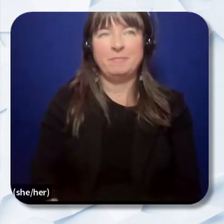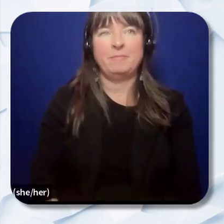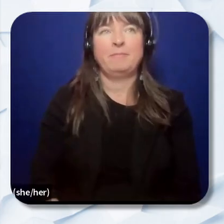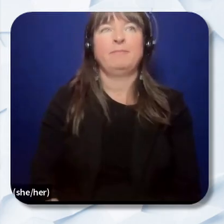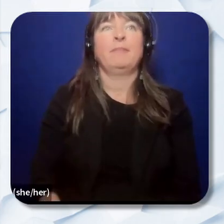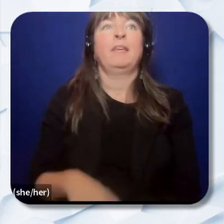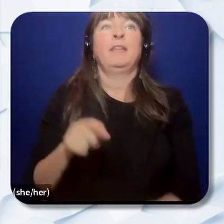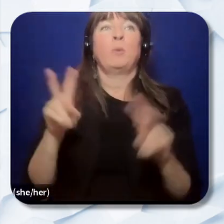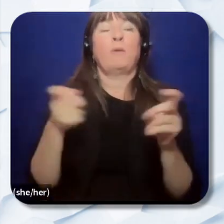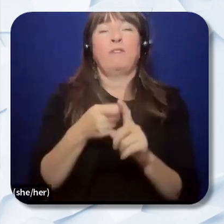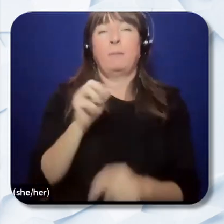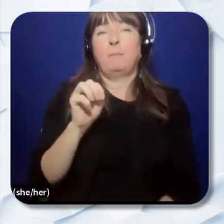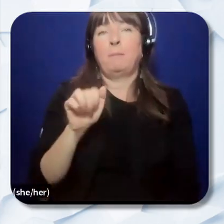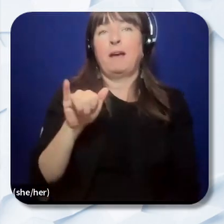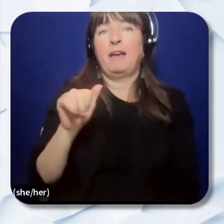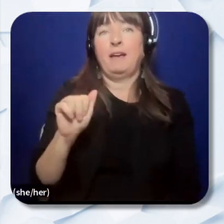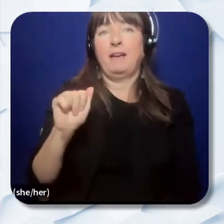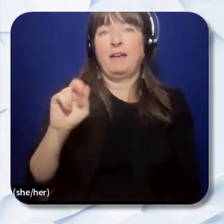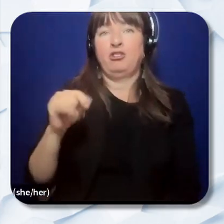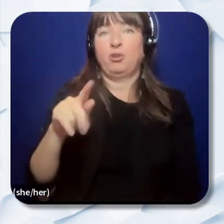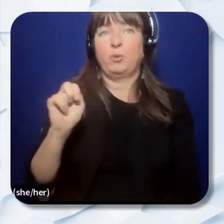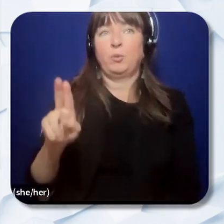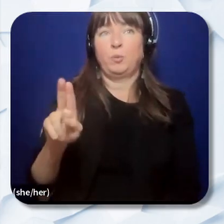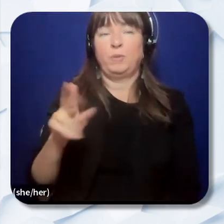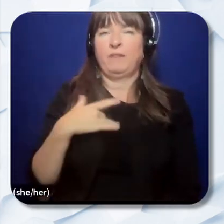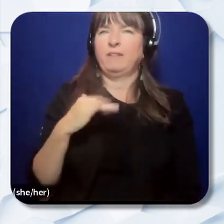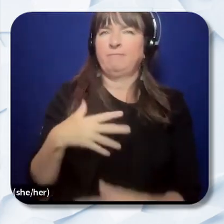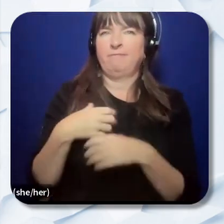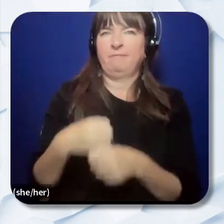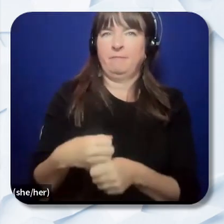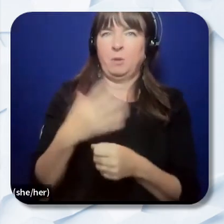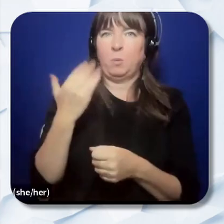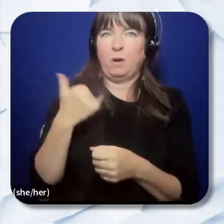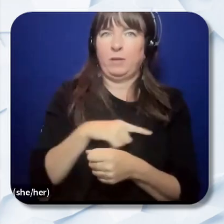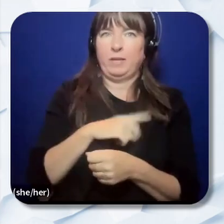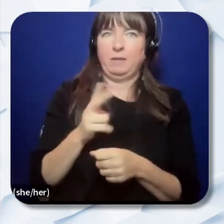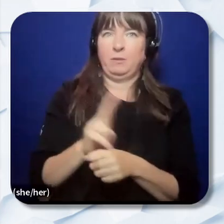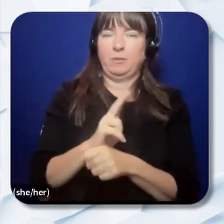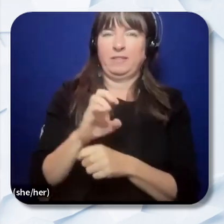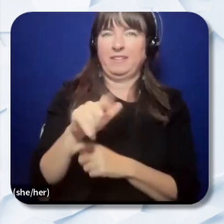quote from Maya Angelou that we think sums up why we're doing the CLASS. “At the end of the